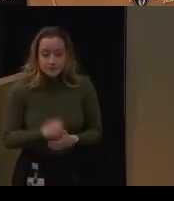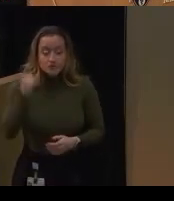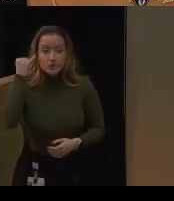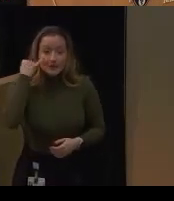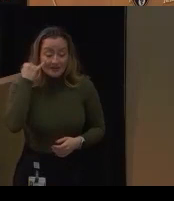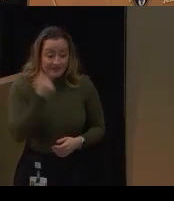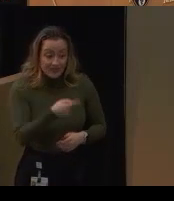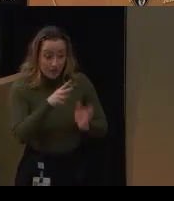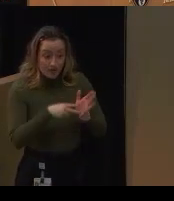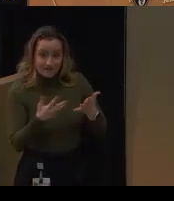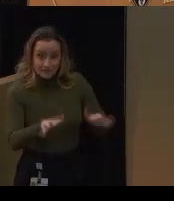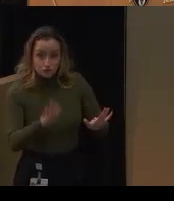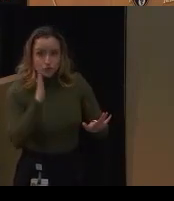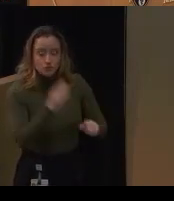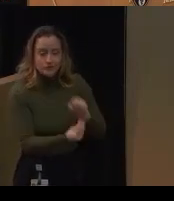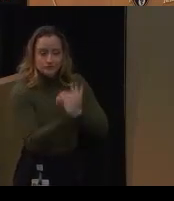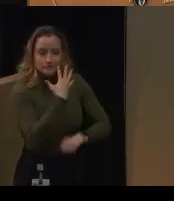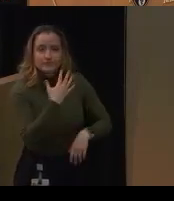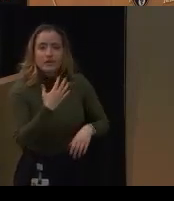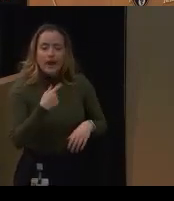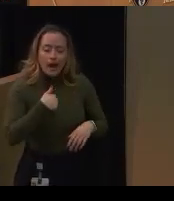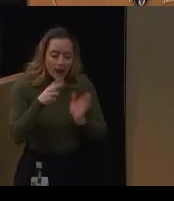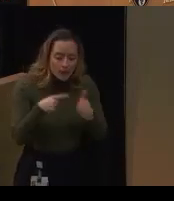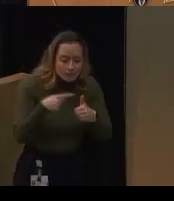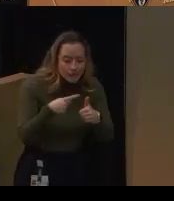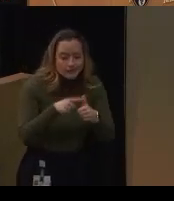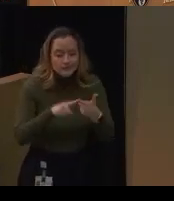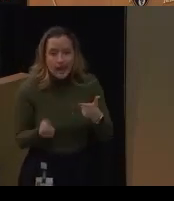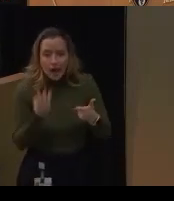telling us what they read how much they read how much they enjoyed the reading they completed a set